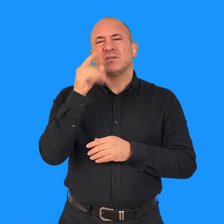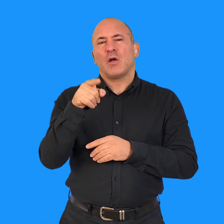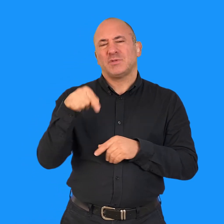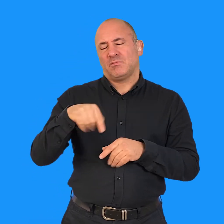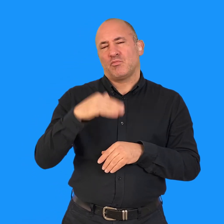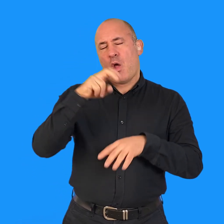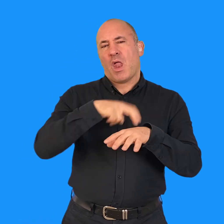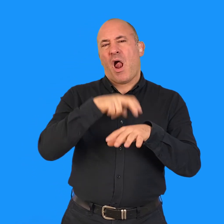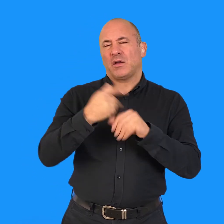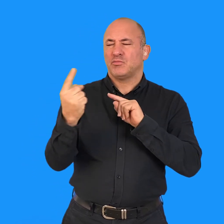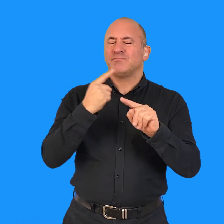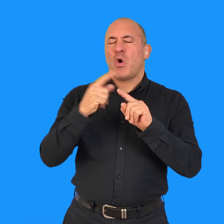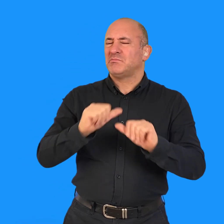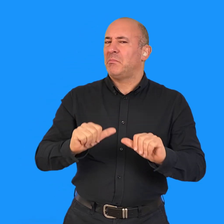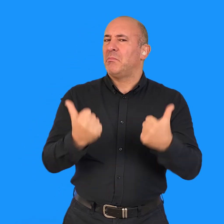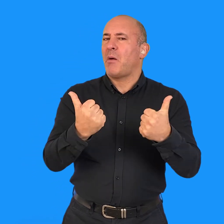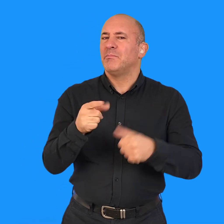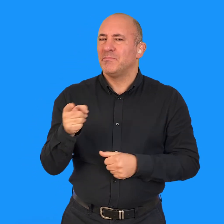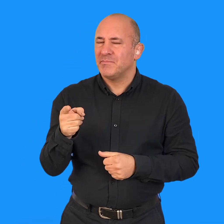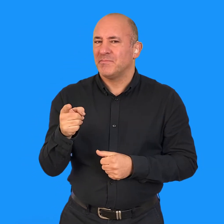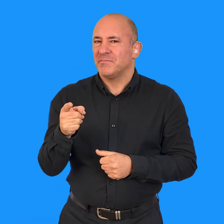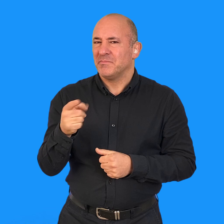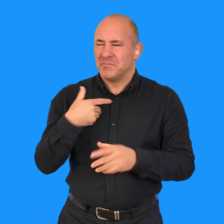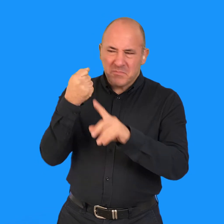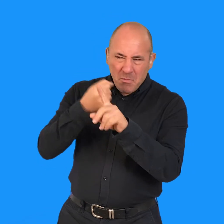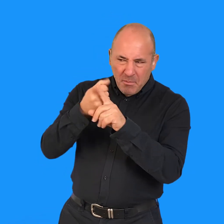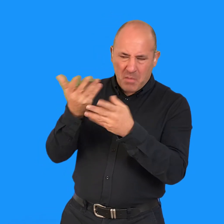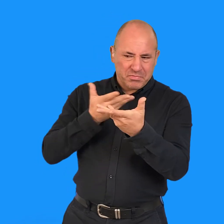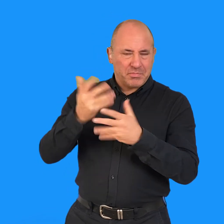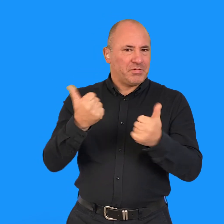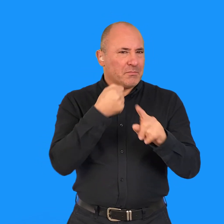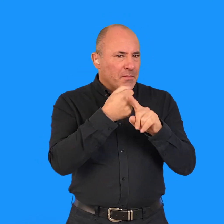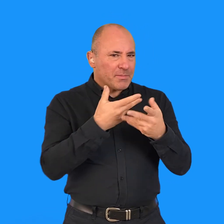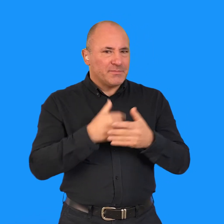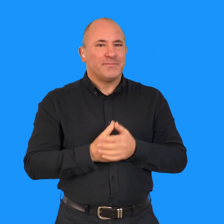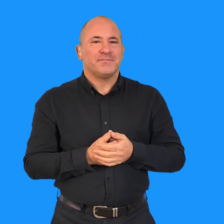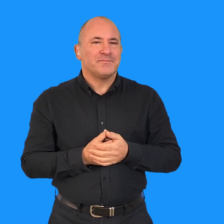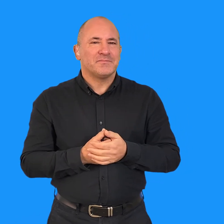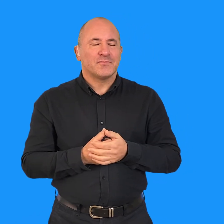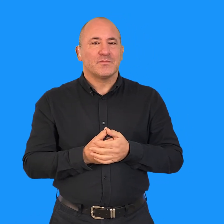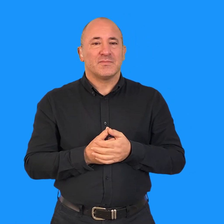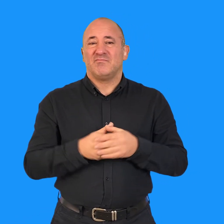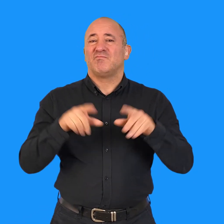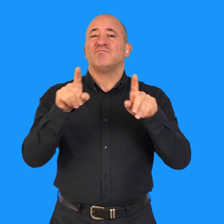And I have to say, we have had a fairly good response from the Arts Council here in Northern Ireland.